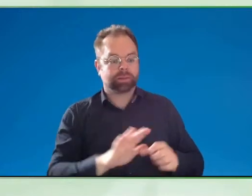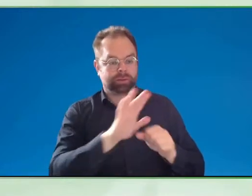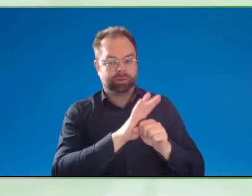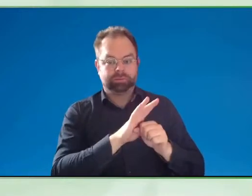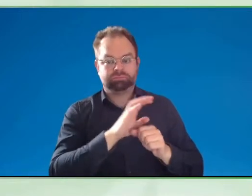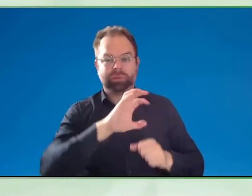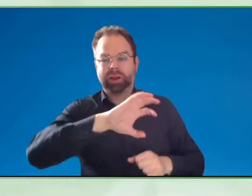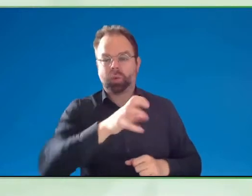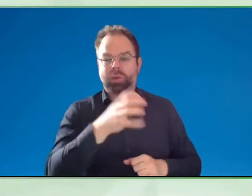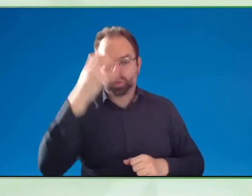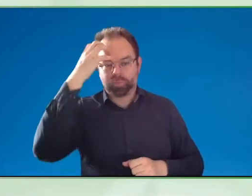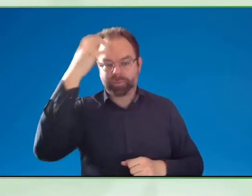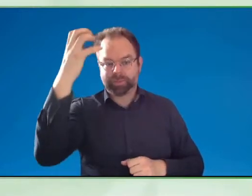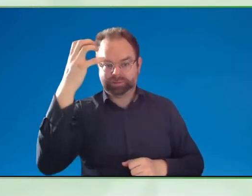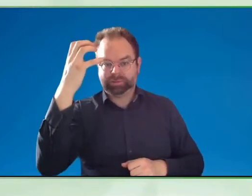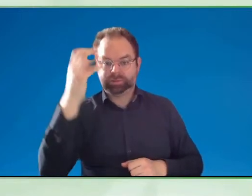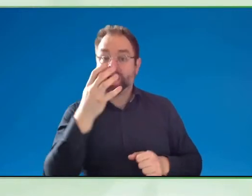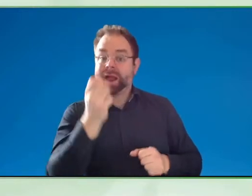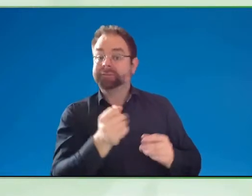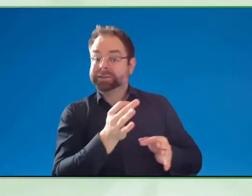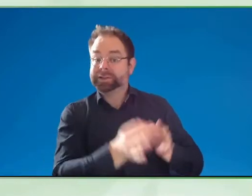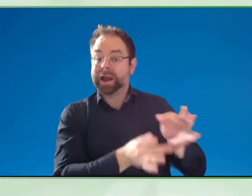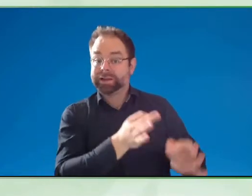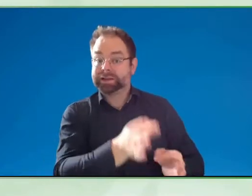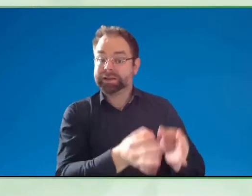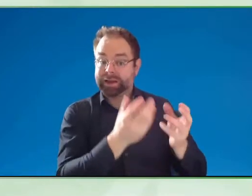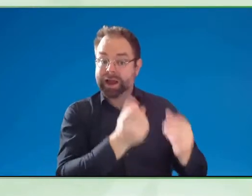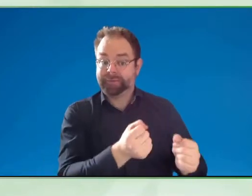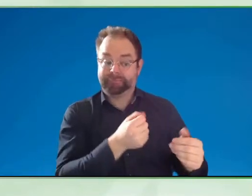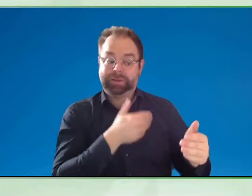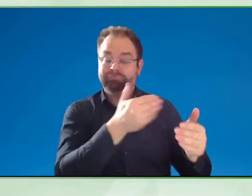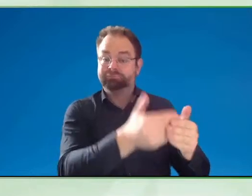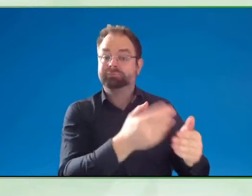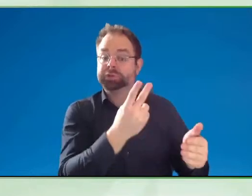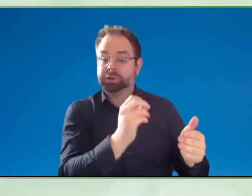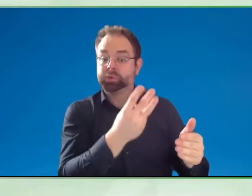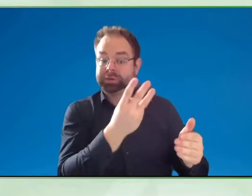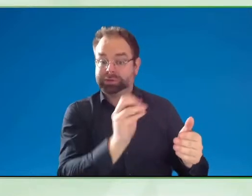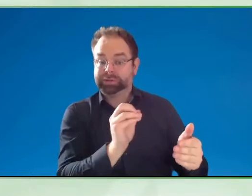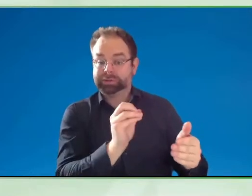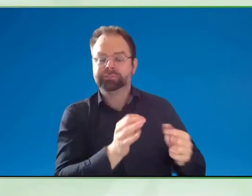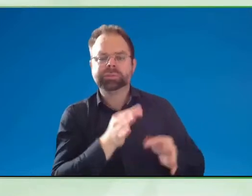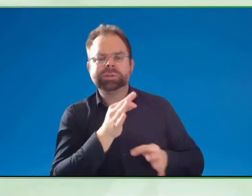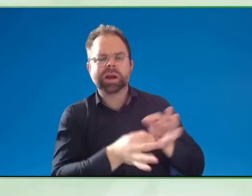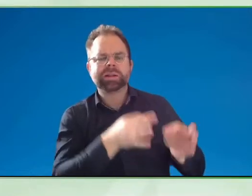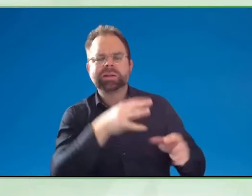There is no topic that they are going to train the students or the teachers on inclusive education.